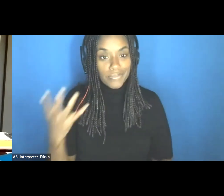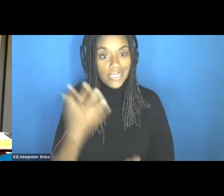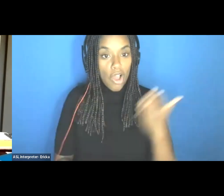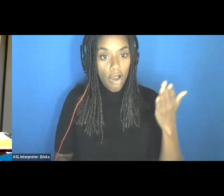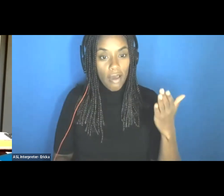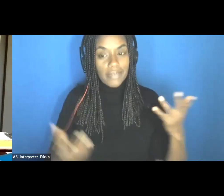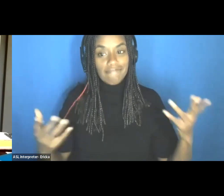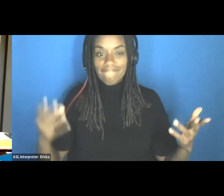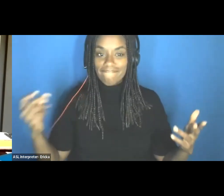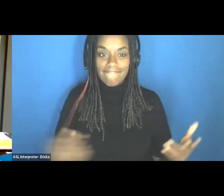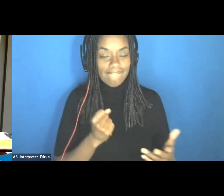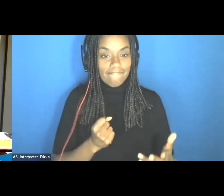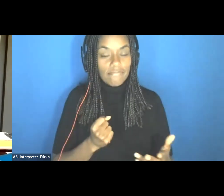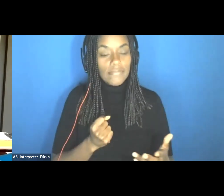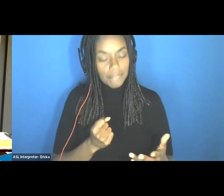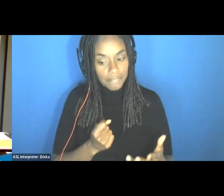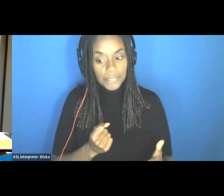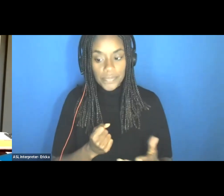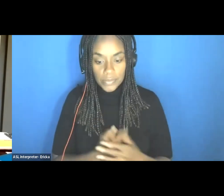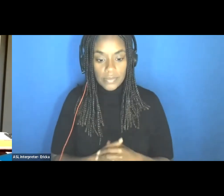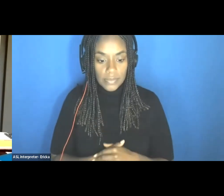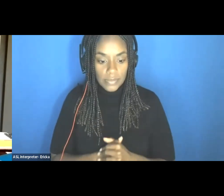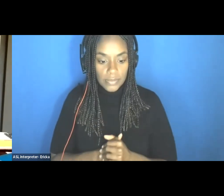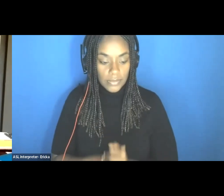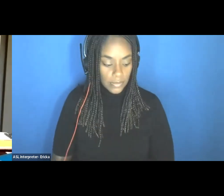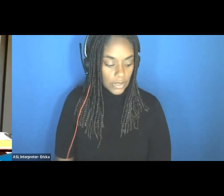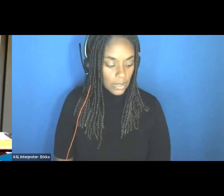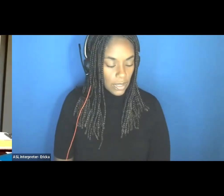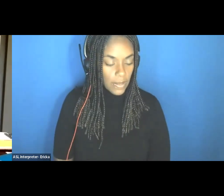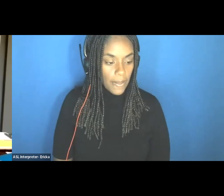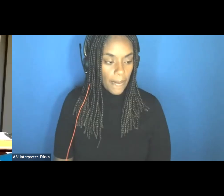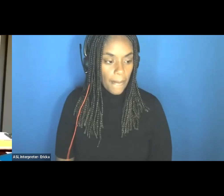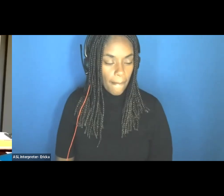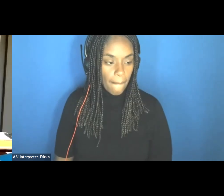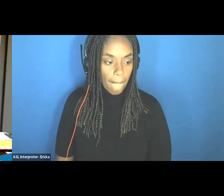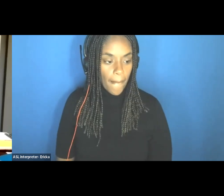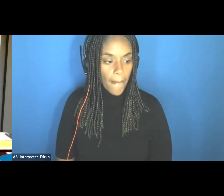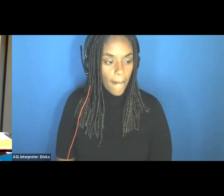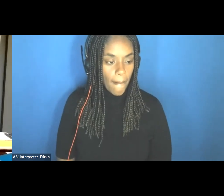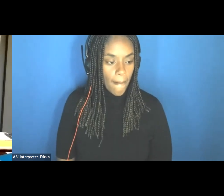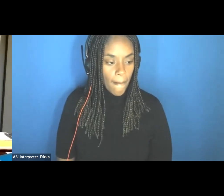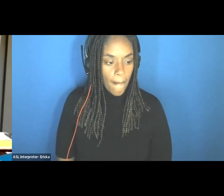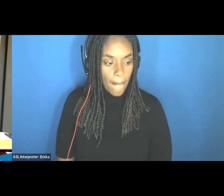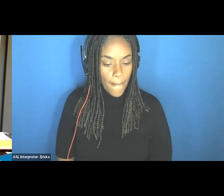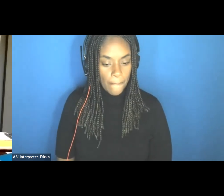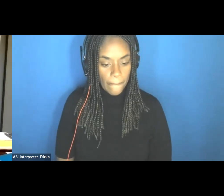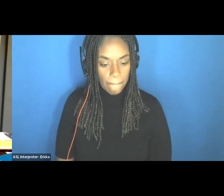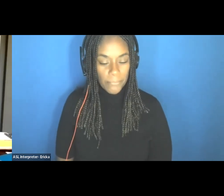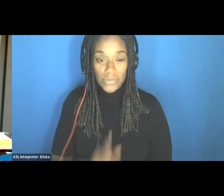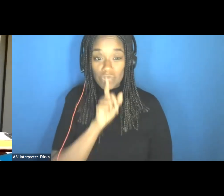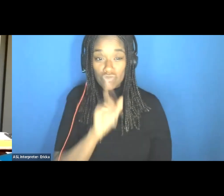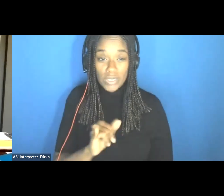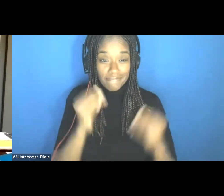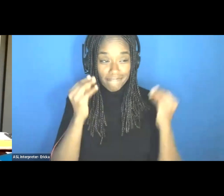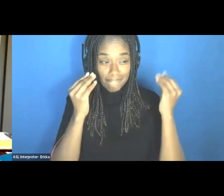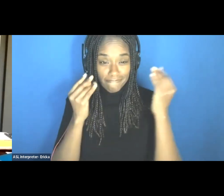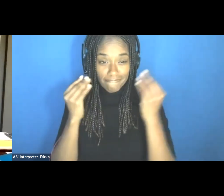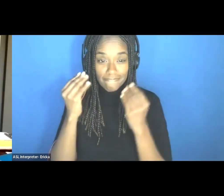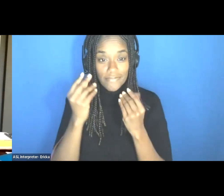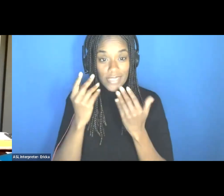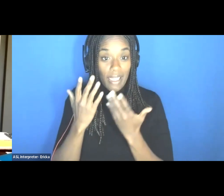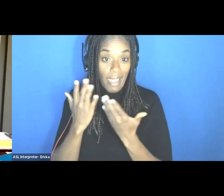But you just assume, just by looking at them, or the way they made you feel, and you miss out on that.